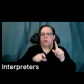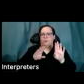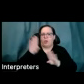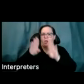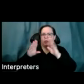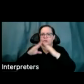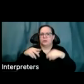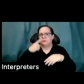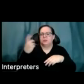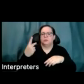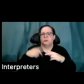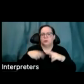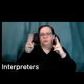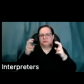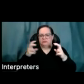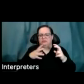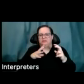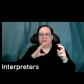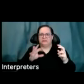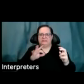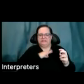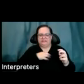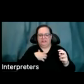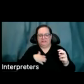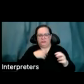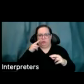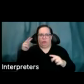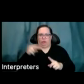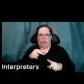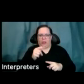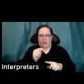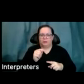at. And quote, in 1983, a manager at a movie theater